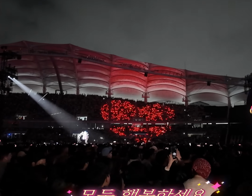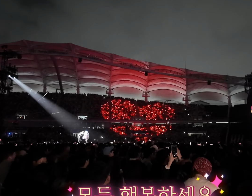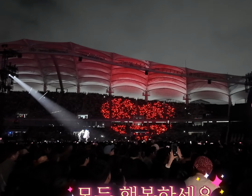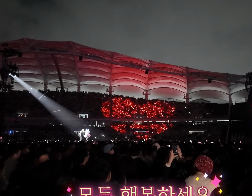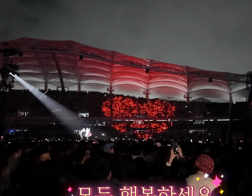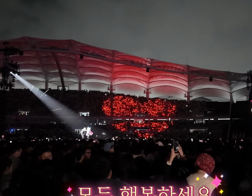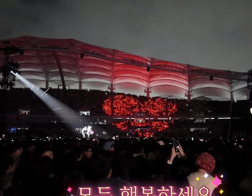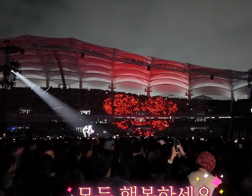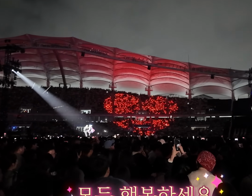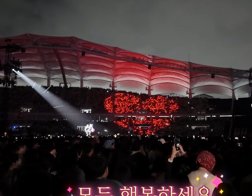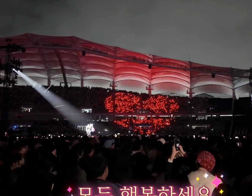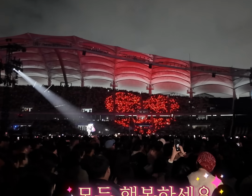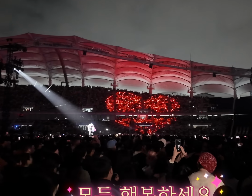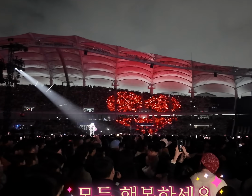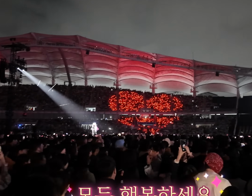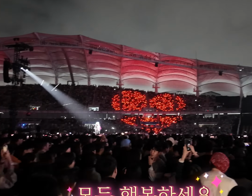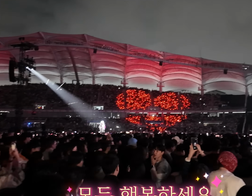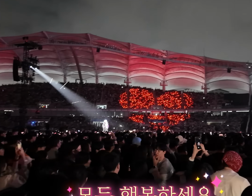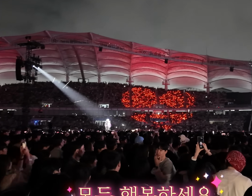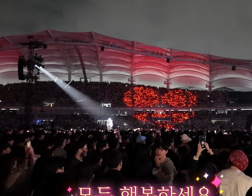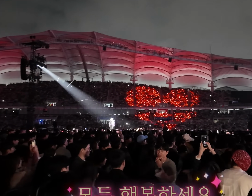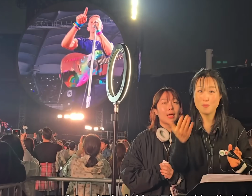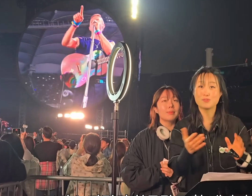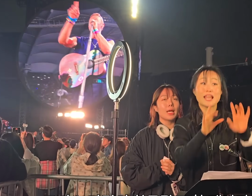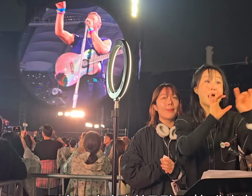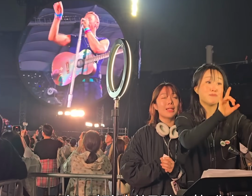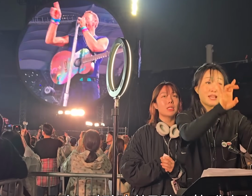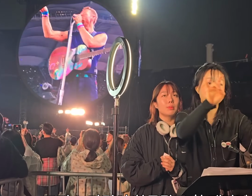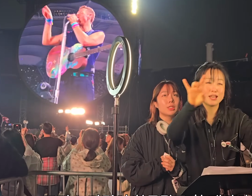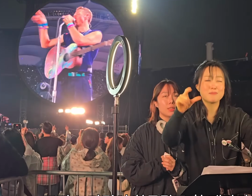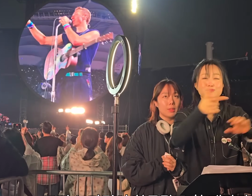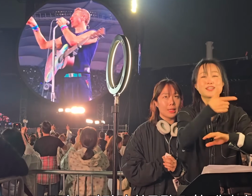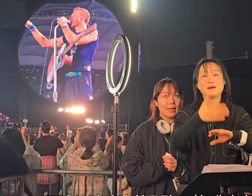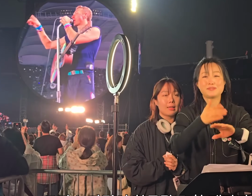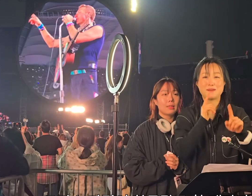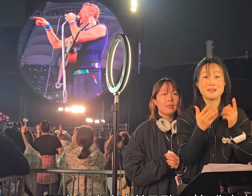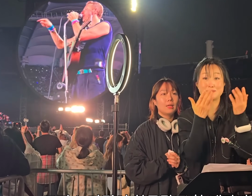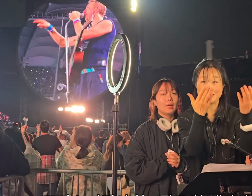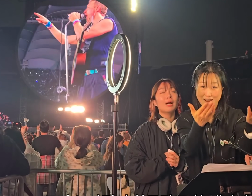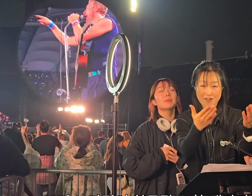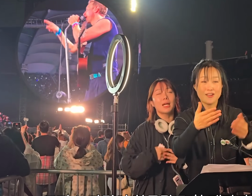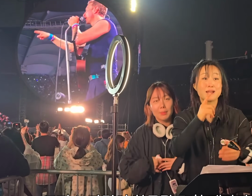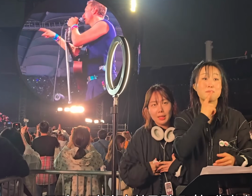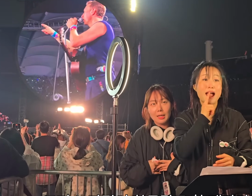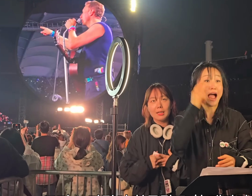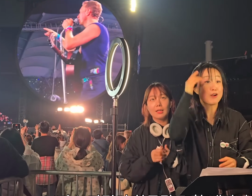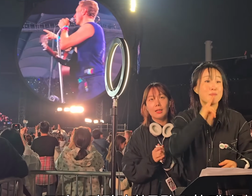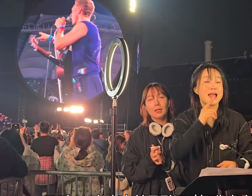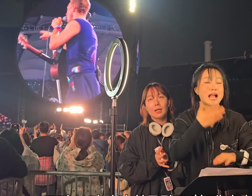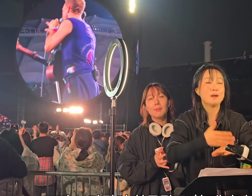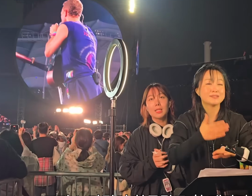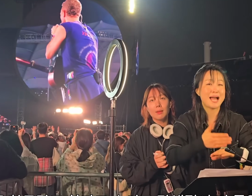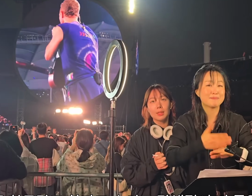Be happy everyone. Every time Chris Martin spoke Korean, the interpreter signed,